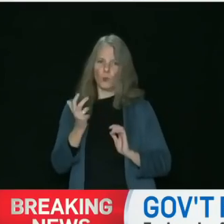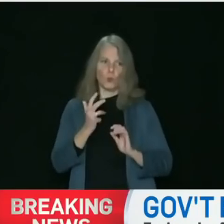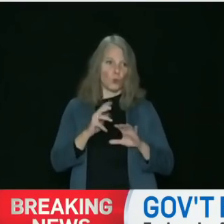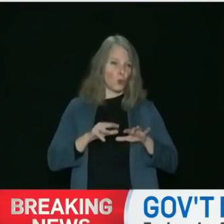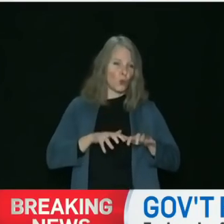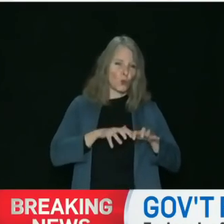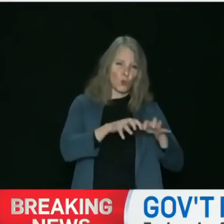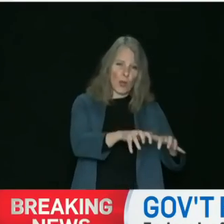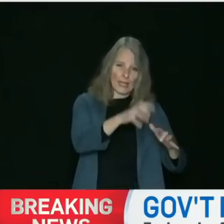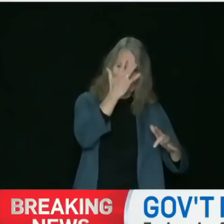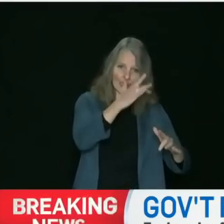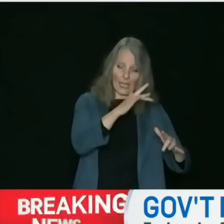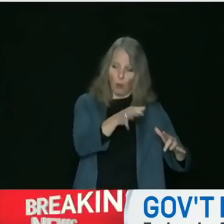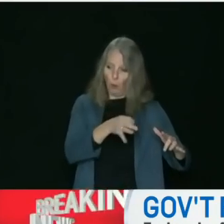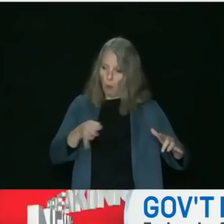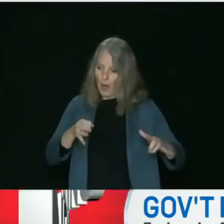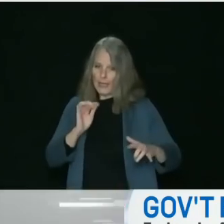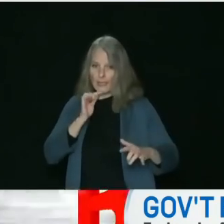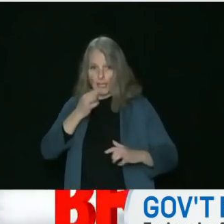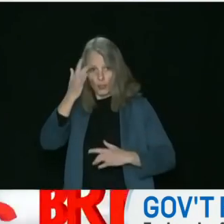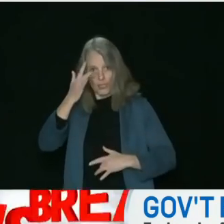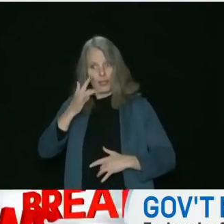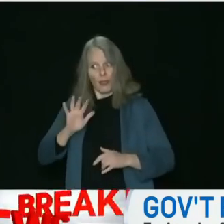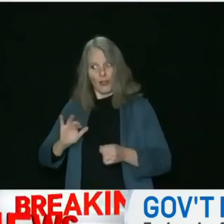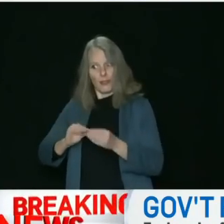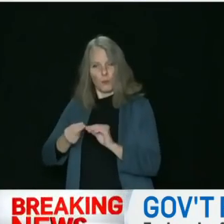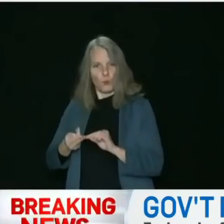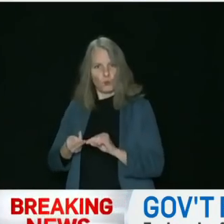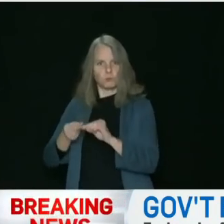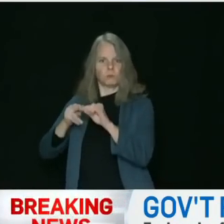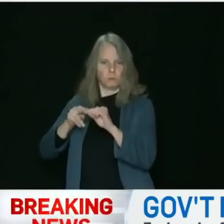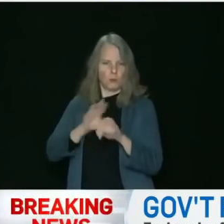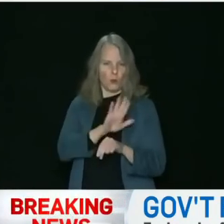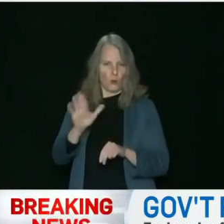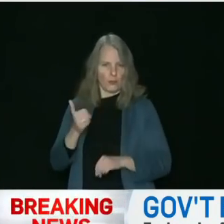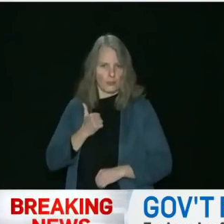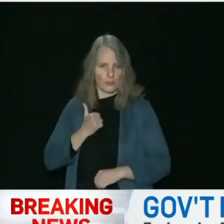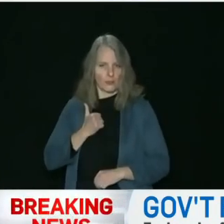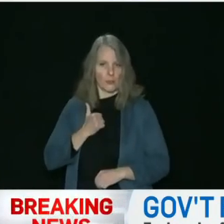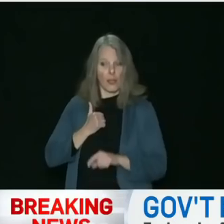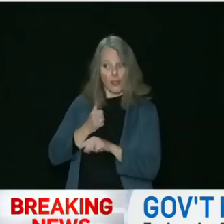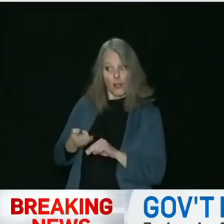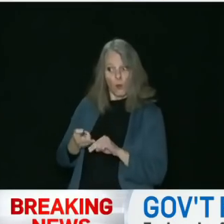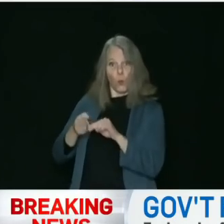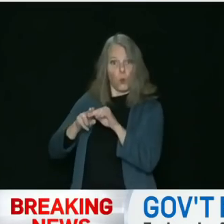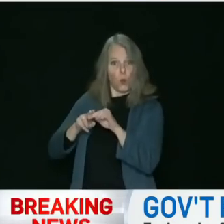ISOLATE. ALREADY THE HUGE NUMBER OF CASES